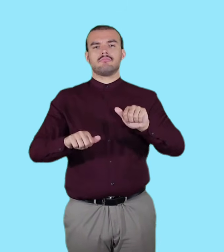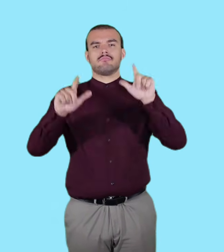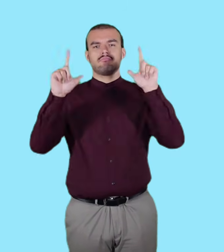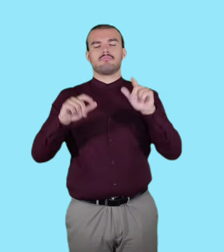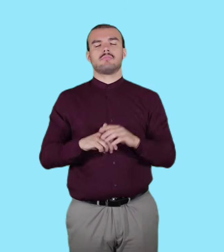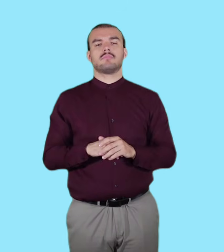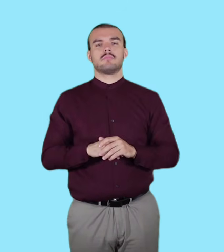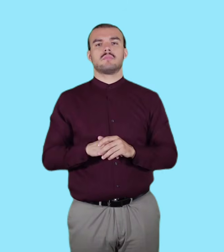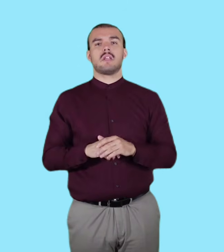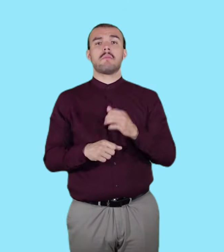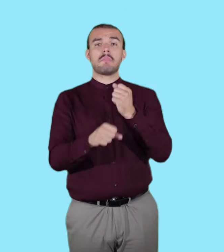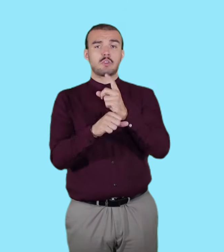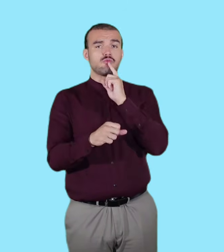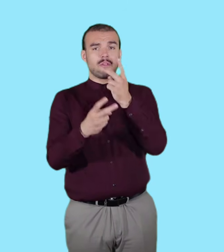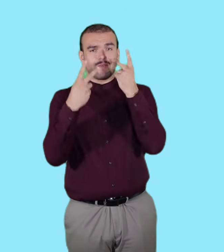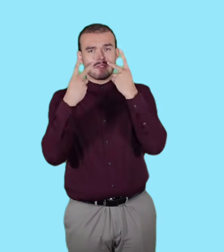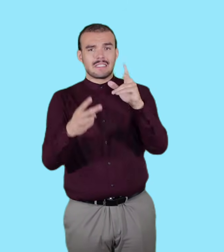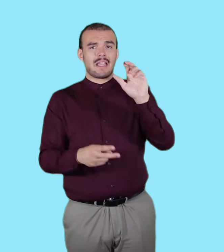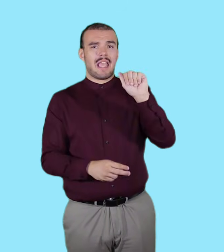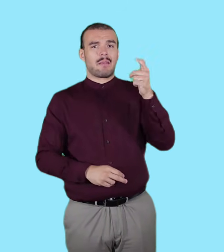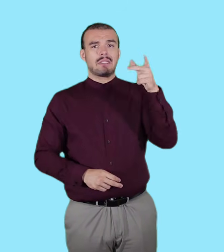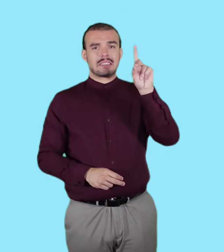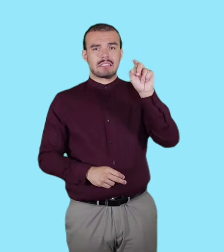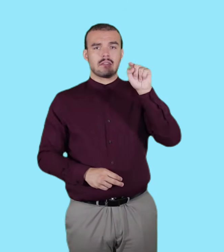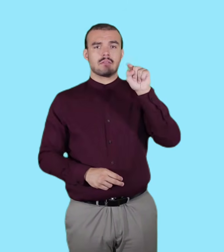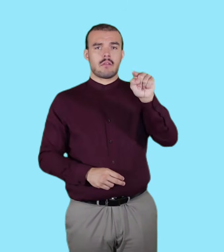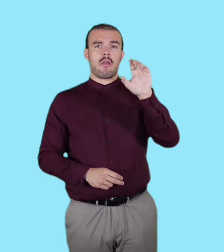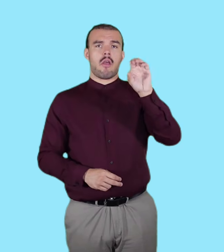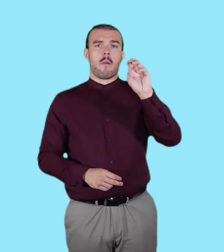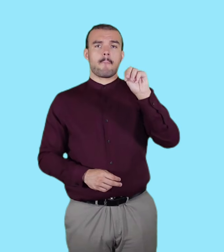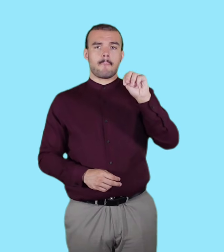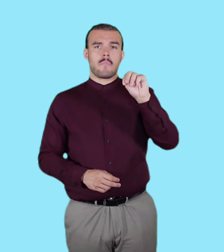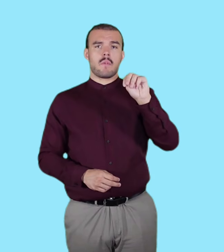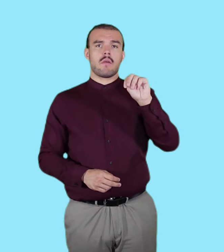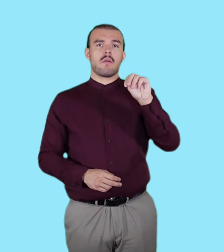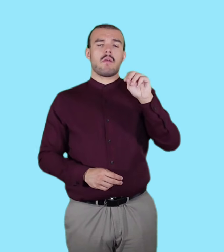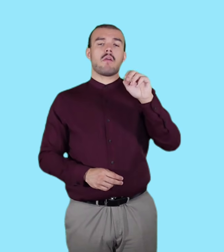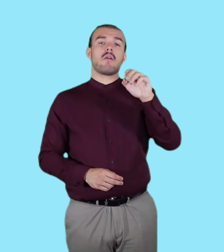Make sure to visit aapd.com/medicaid